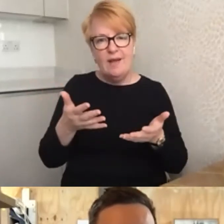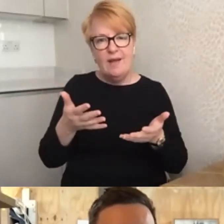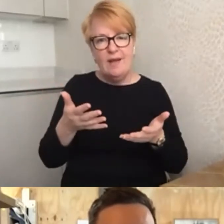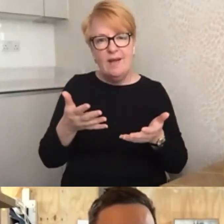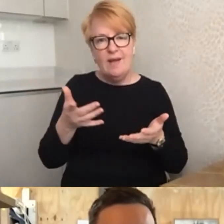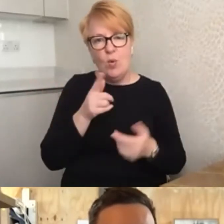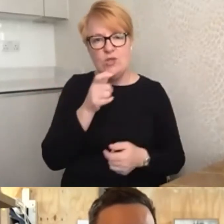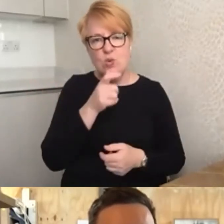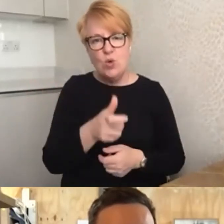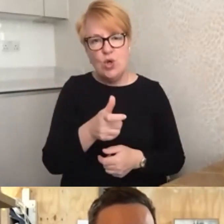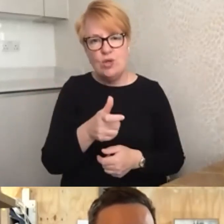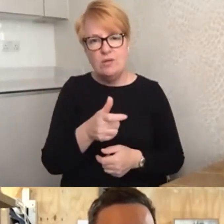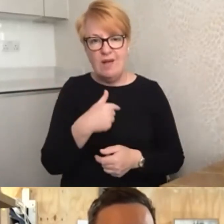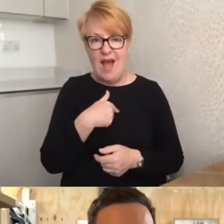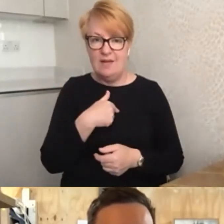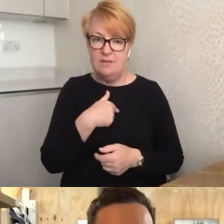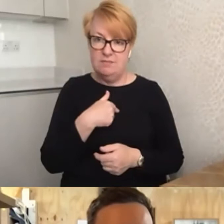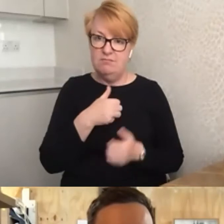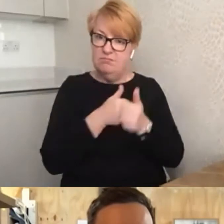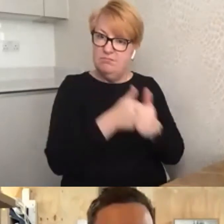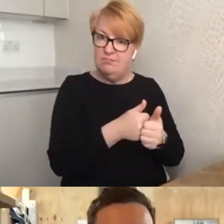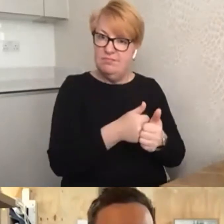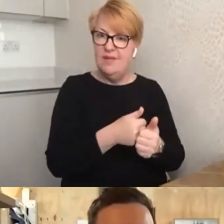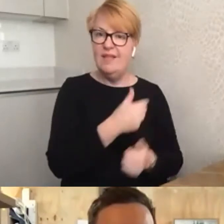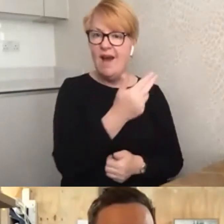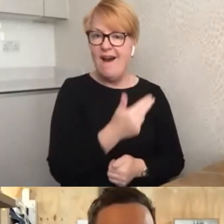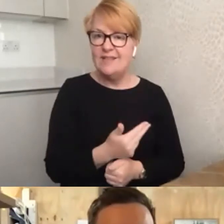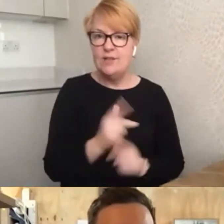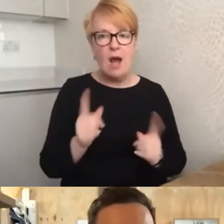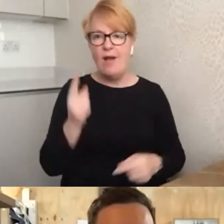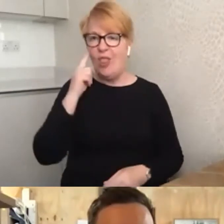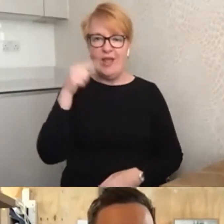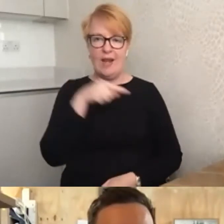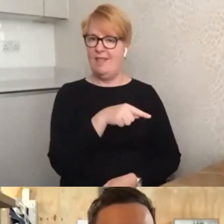vouching for the artists? Because you can't always think like the artist. So, you do… >> JES: …And you shouldn't